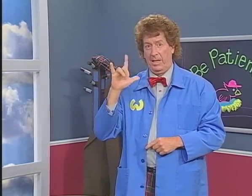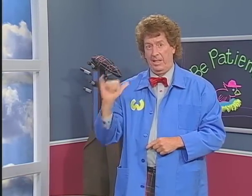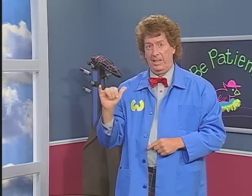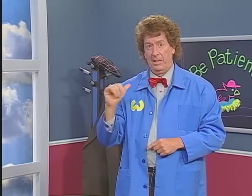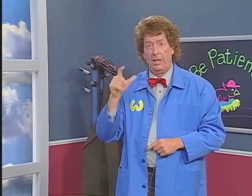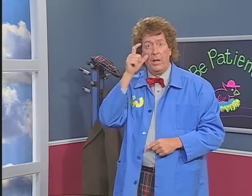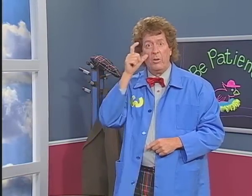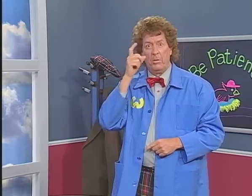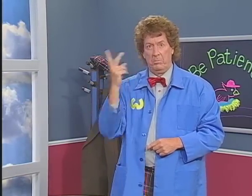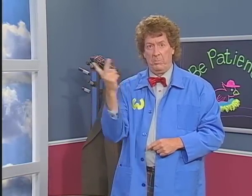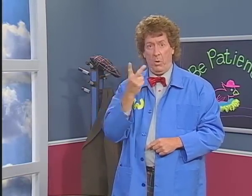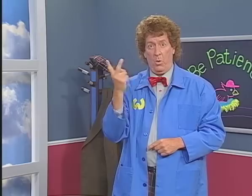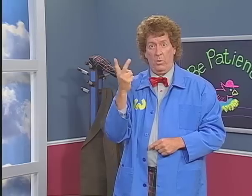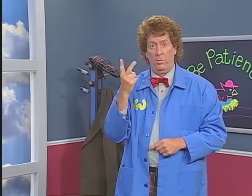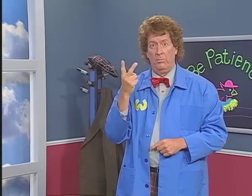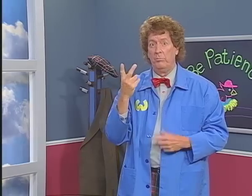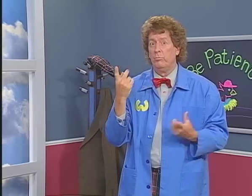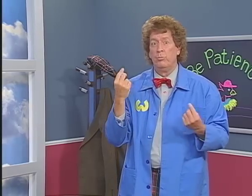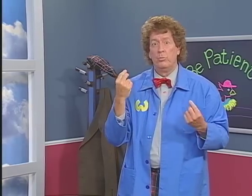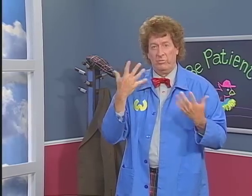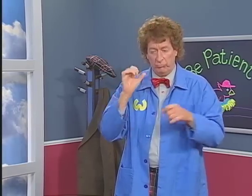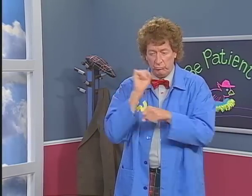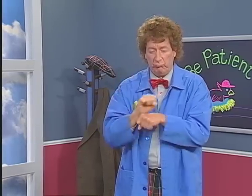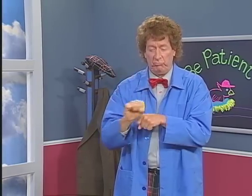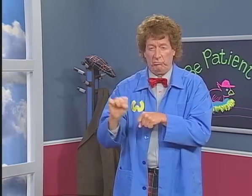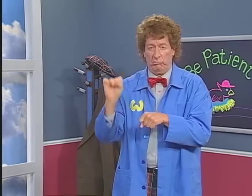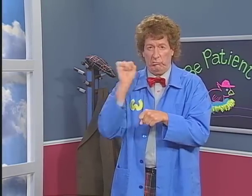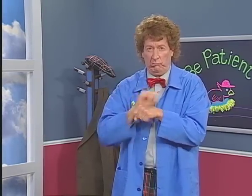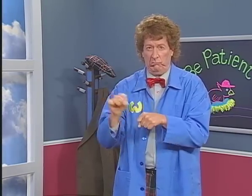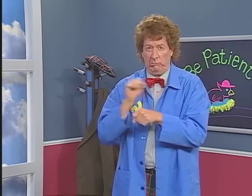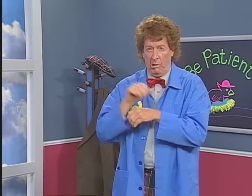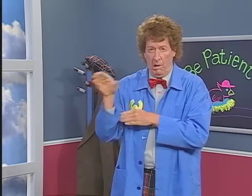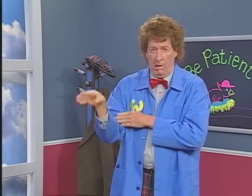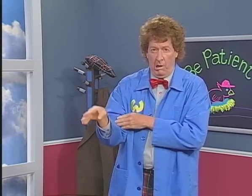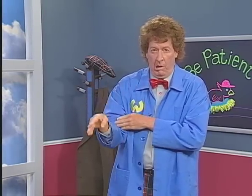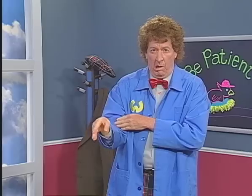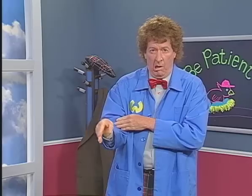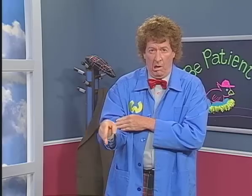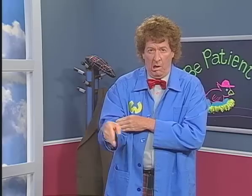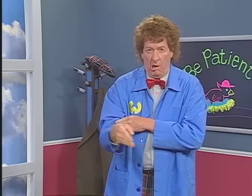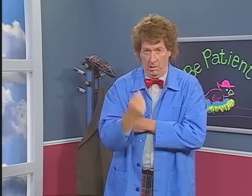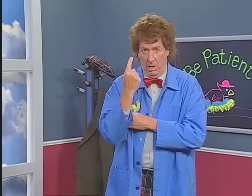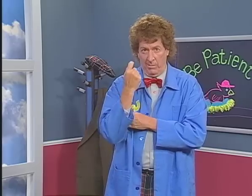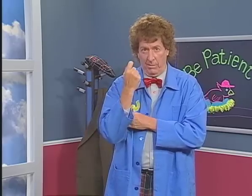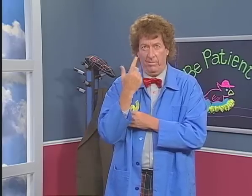BILLY AND EDWIN WORKED ALL NIGHT UNTIL 11 O'CLOCK IN THE MORNING.